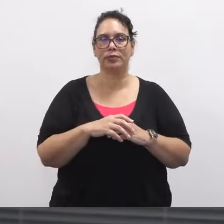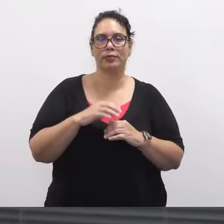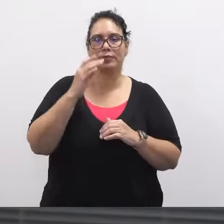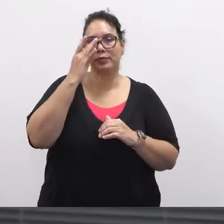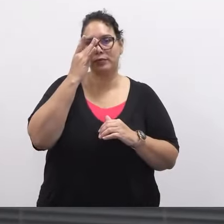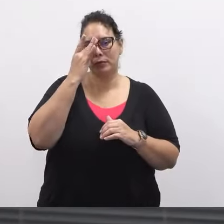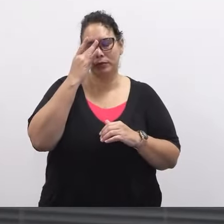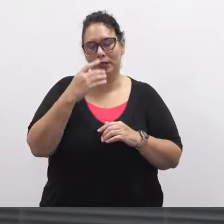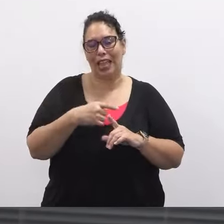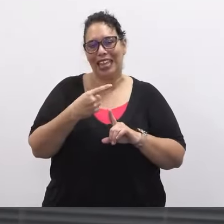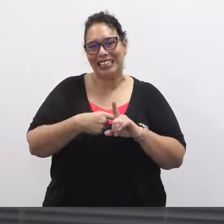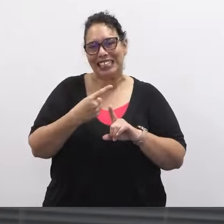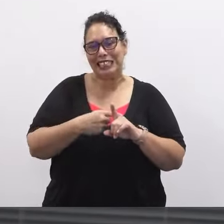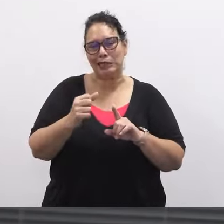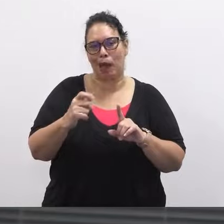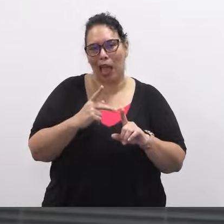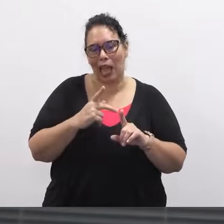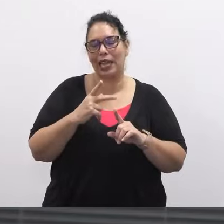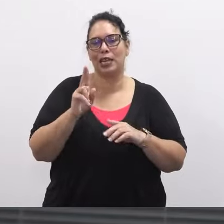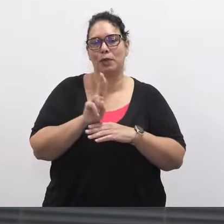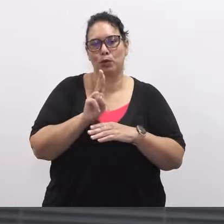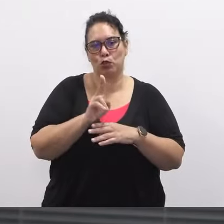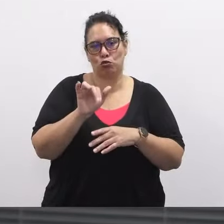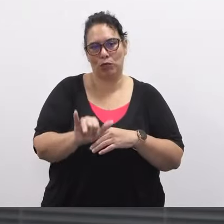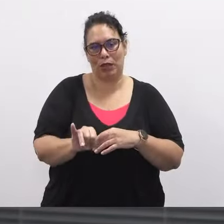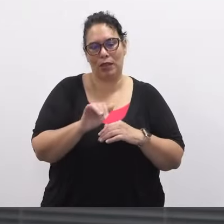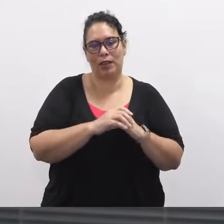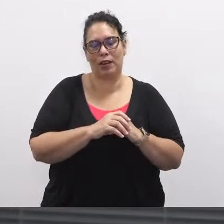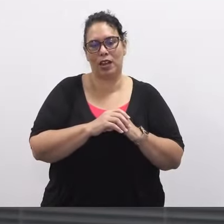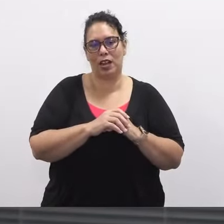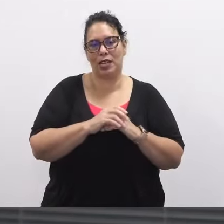lease-leaseback and the ability to use lease-leaseback as a construction delivery method